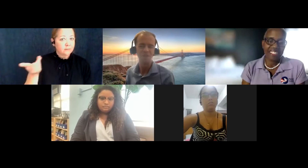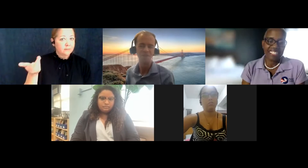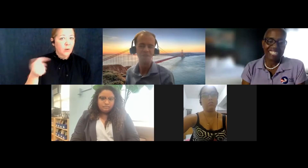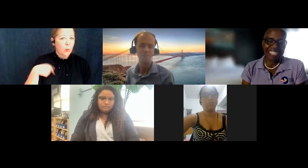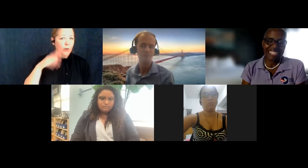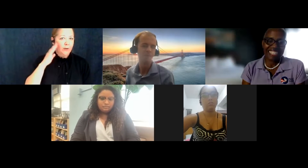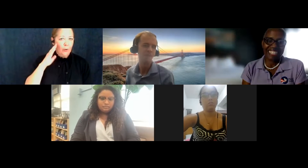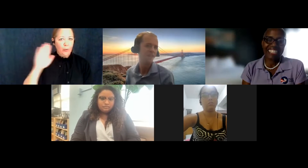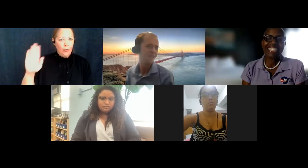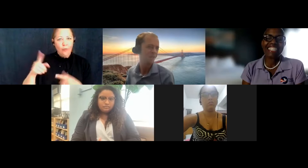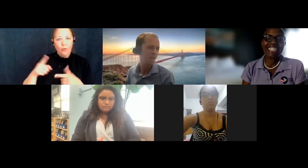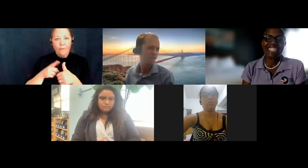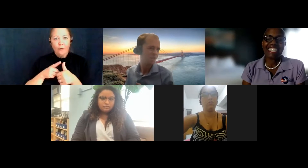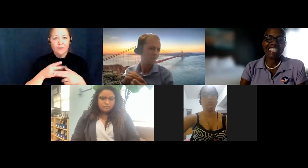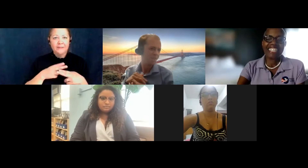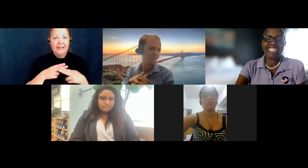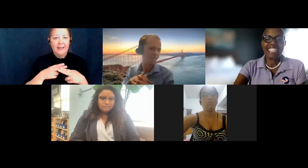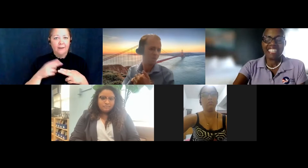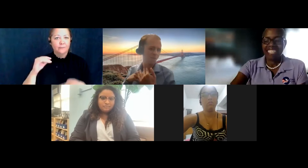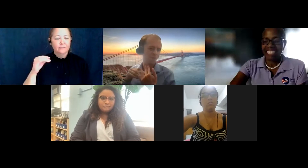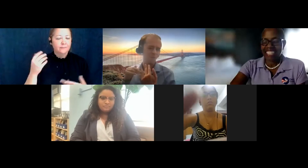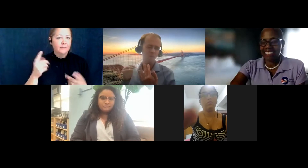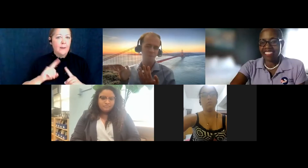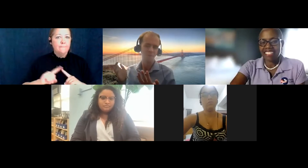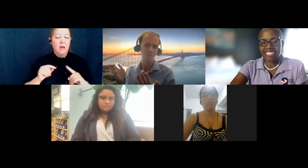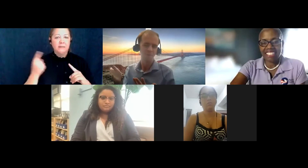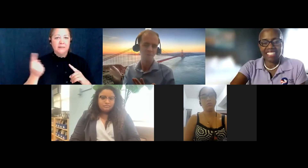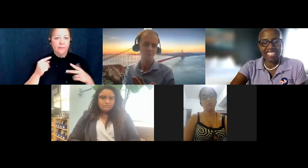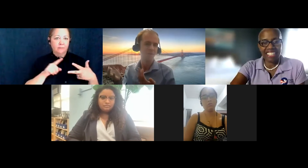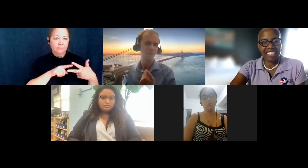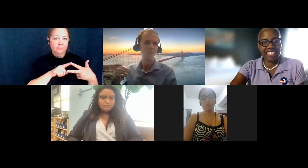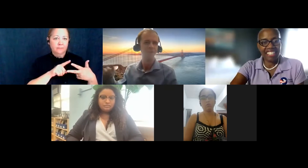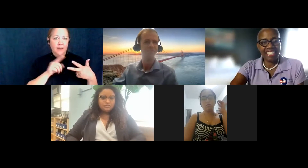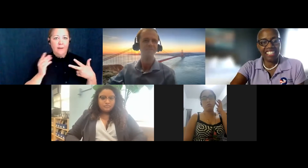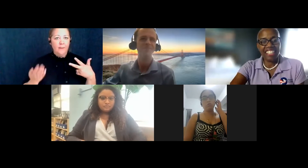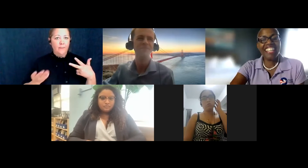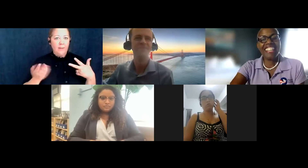but something people may not know about you and your career goal or post career goal.